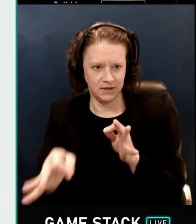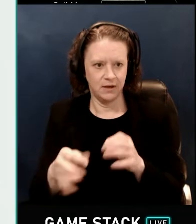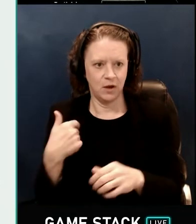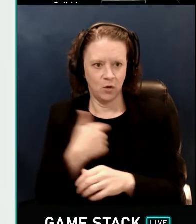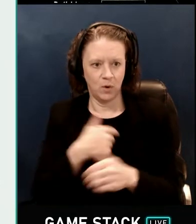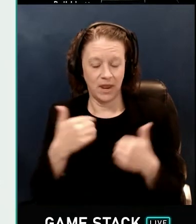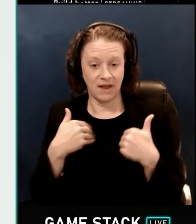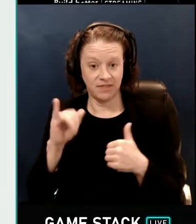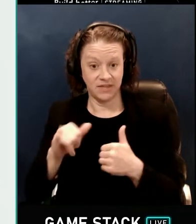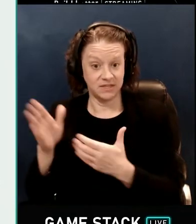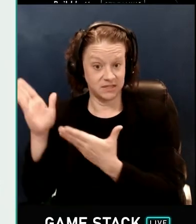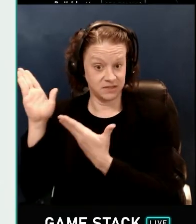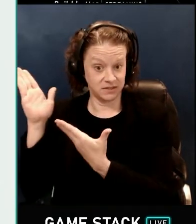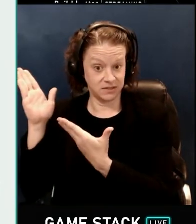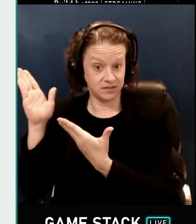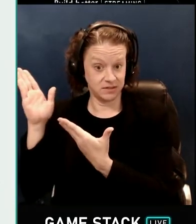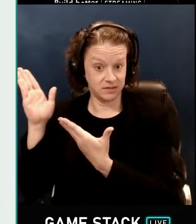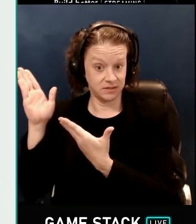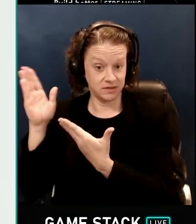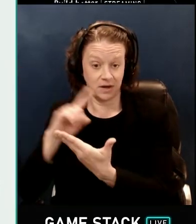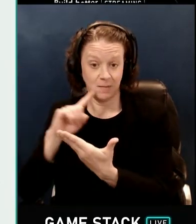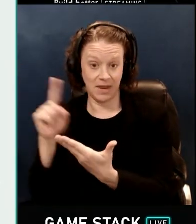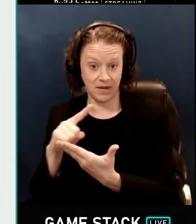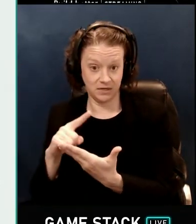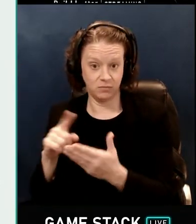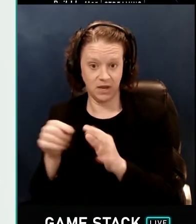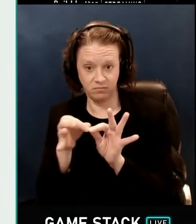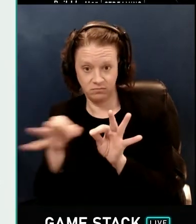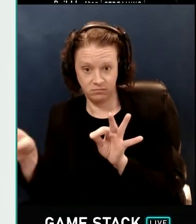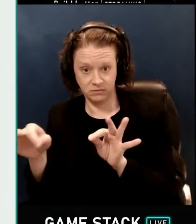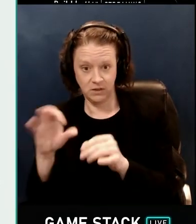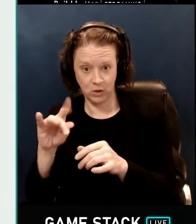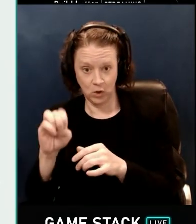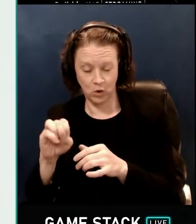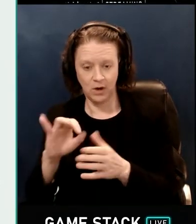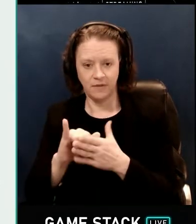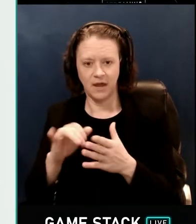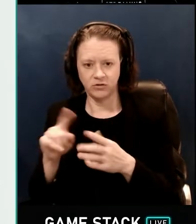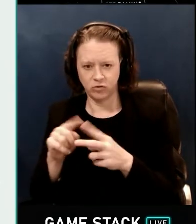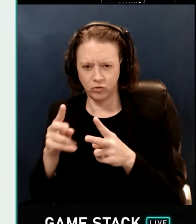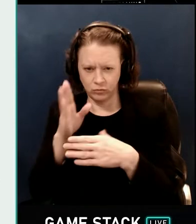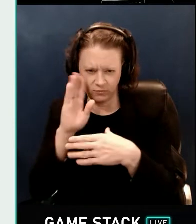for getting your average team added latency over the last few seconds and we think it's great for widening reaction